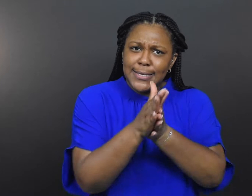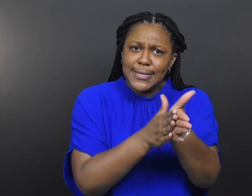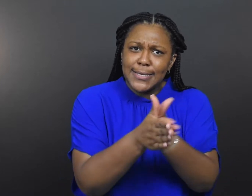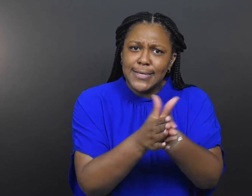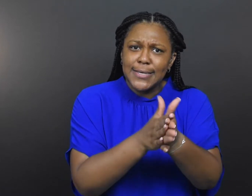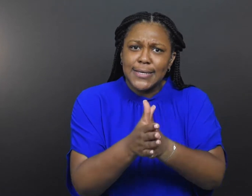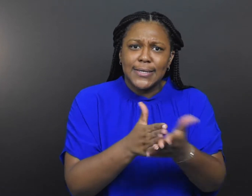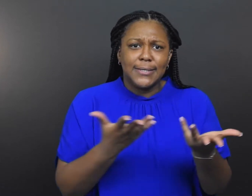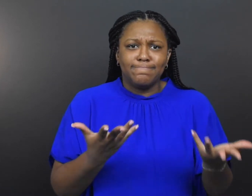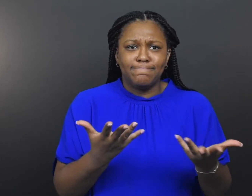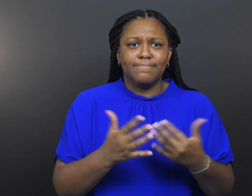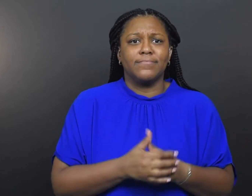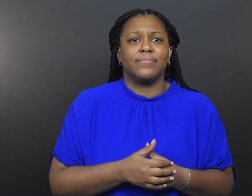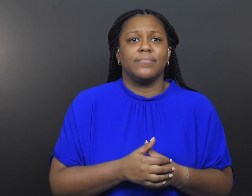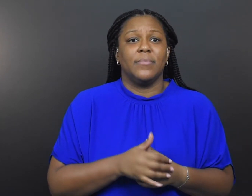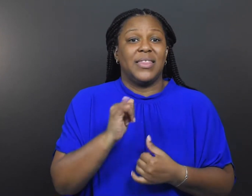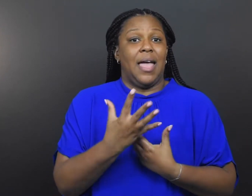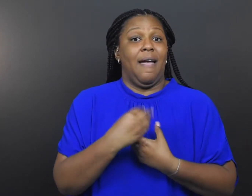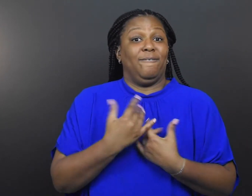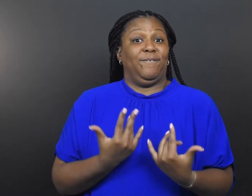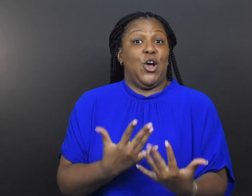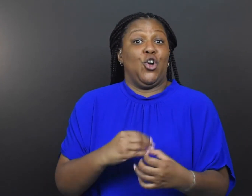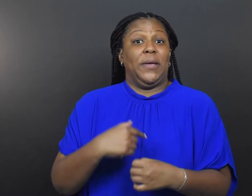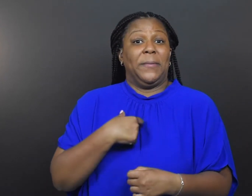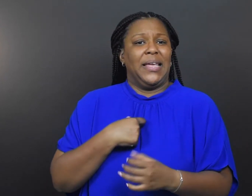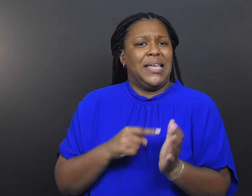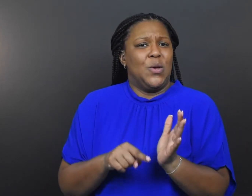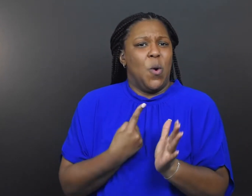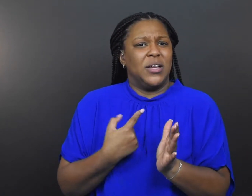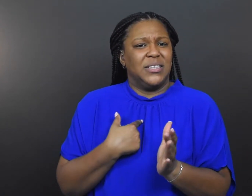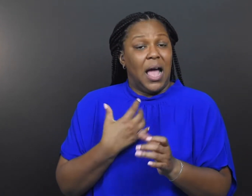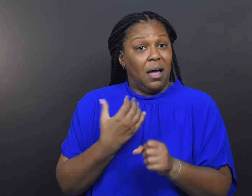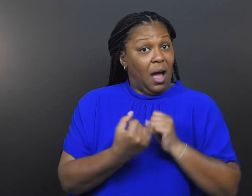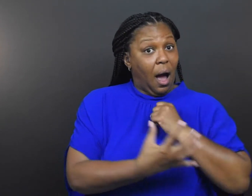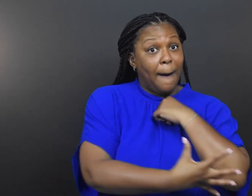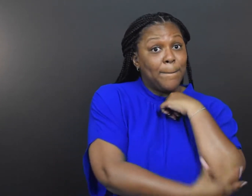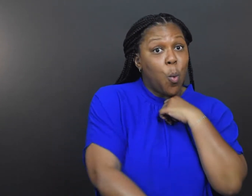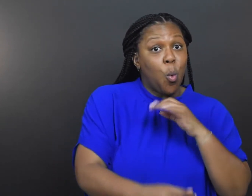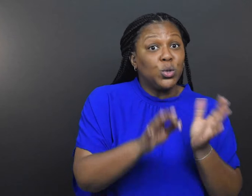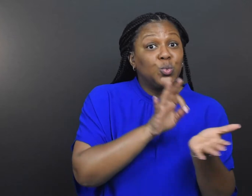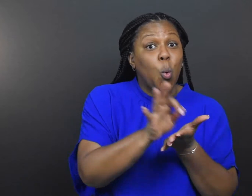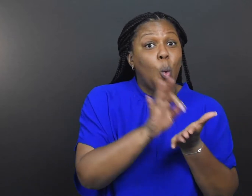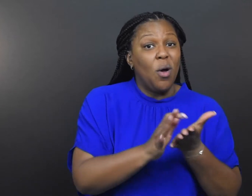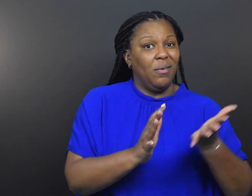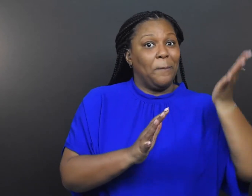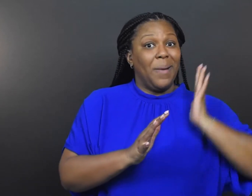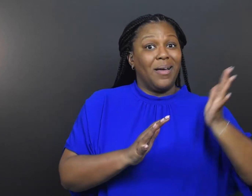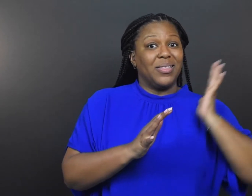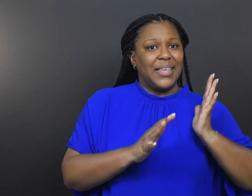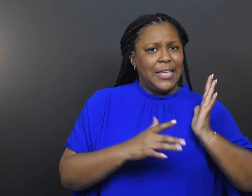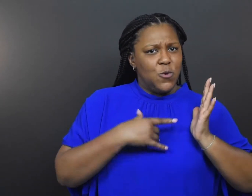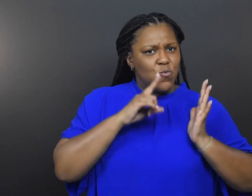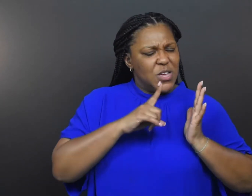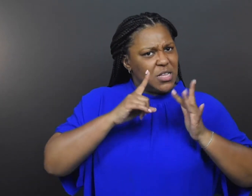a fire within me,” she says. “Once I got the poor score back and really started focusing,